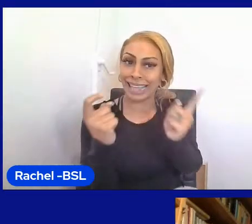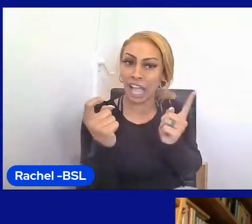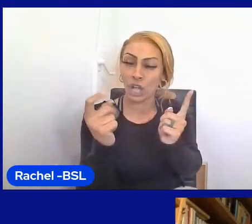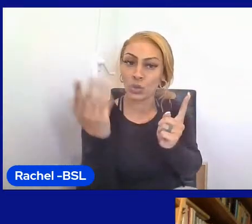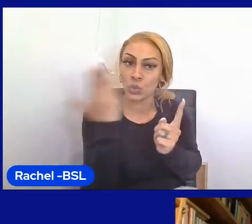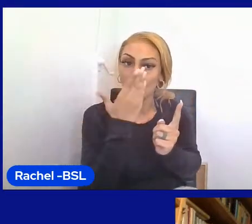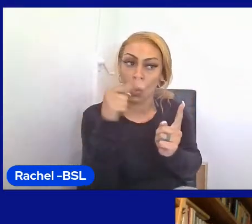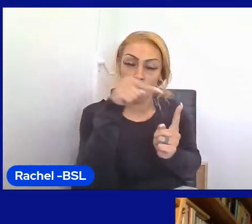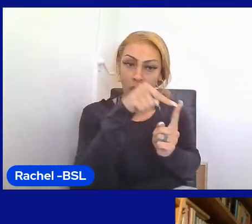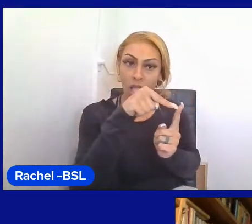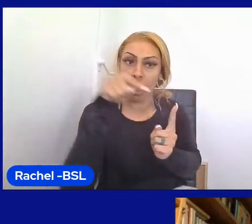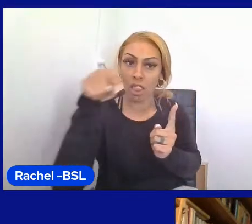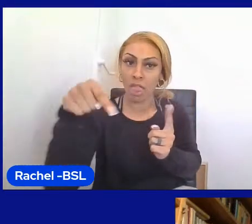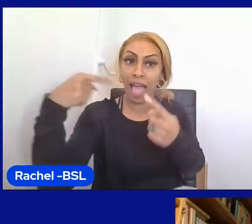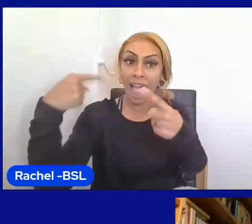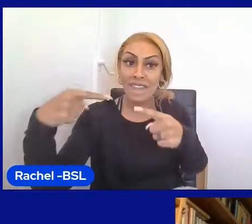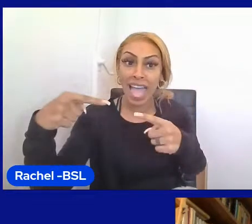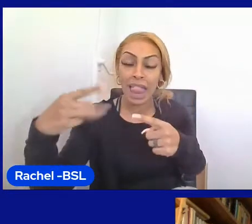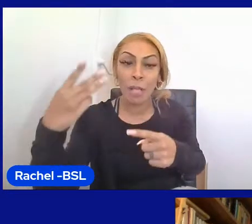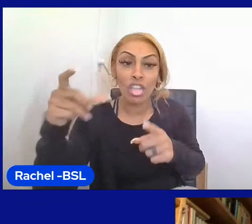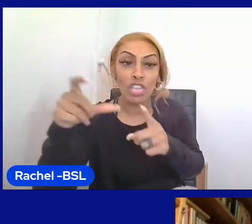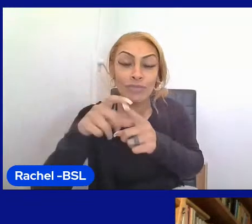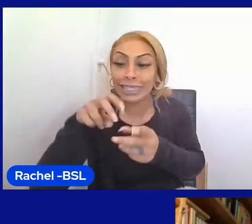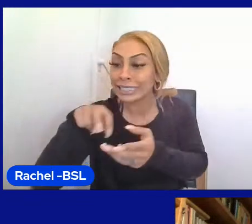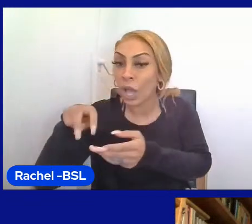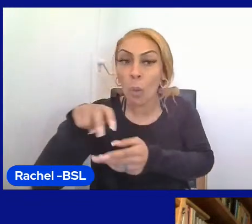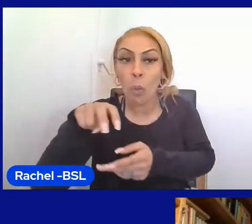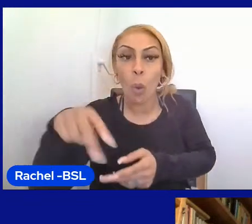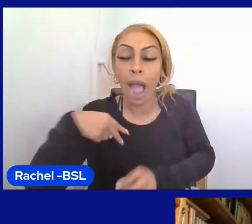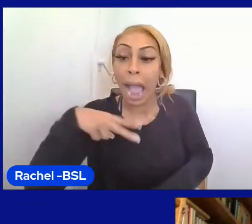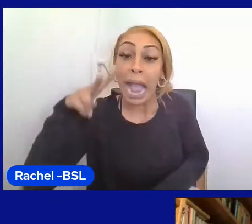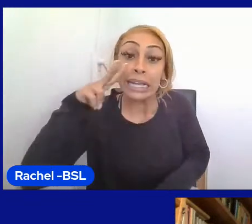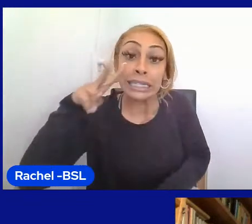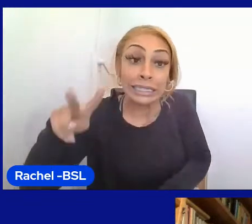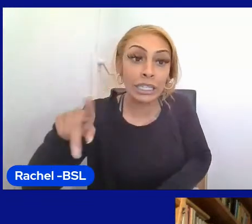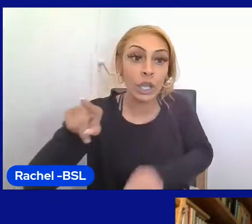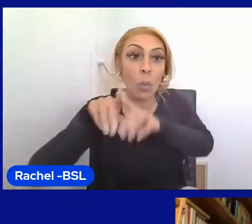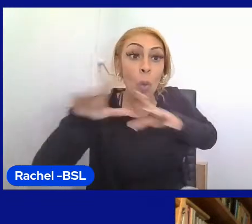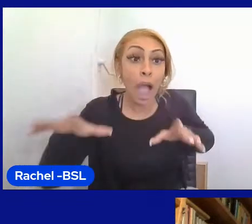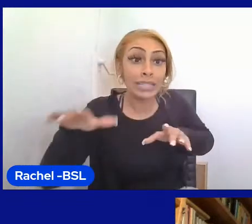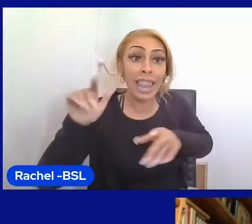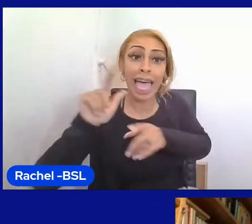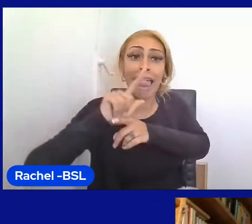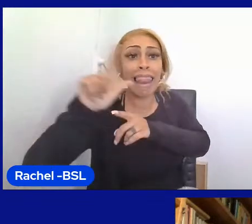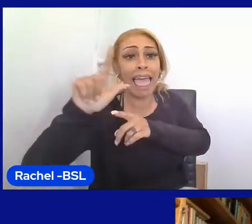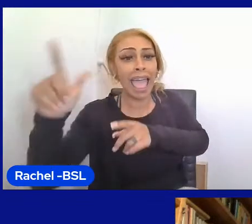What a farce was working this out I noticed that the developers plan for new the school had